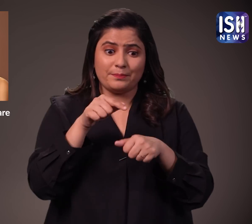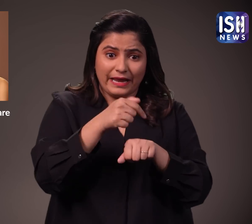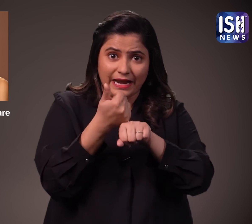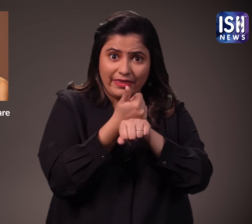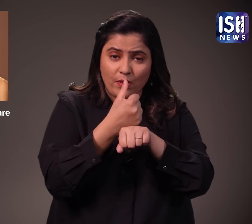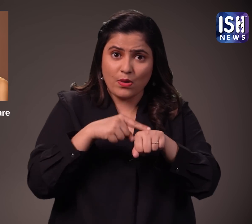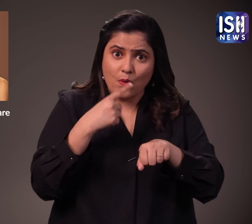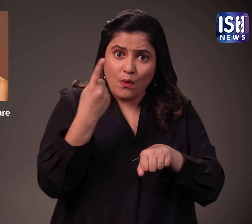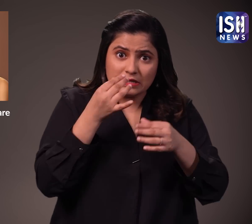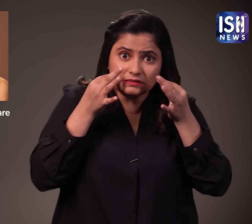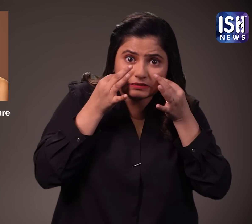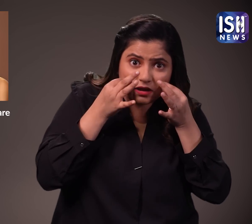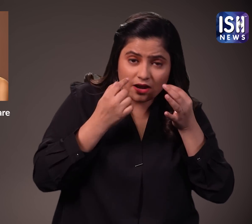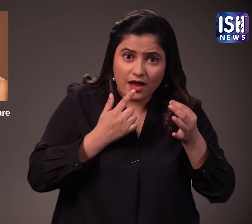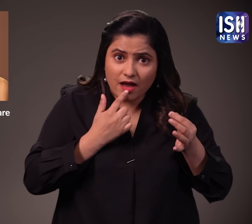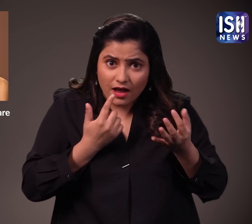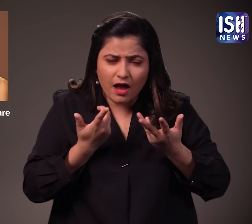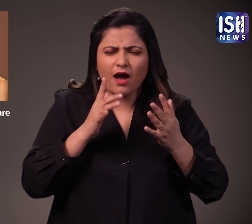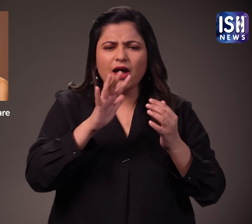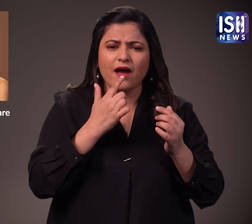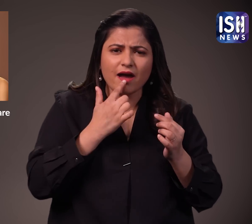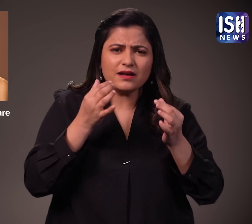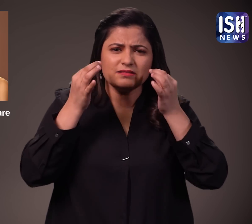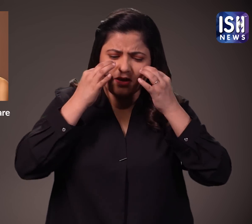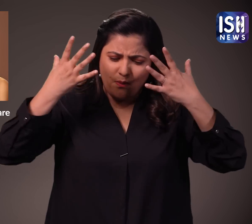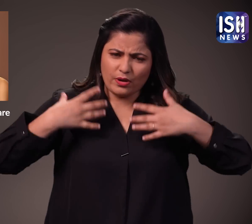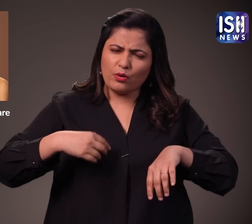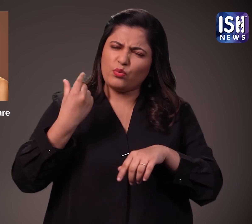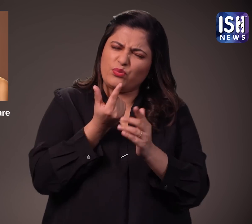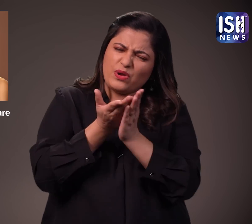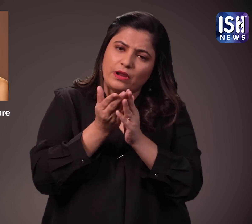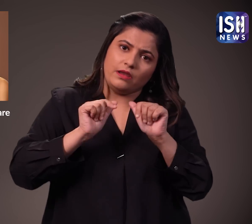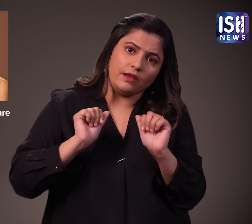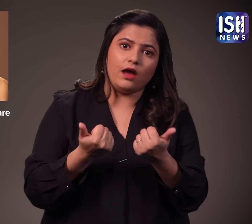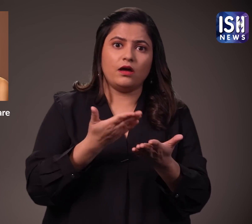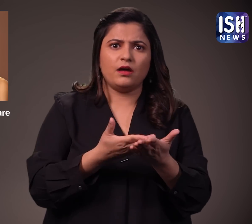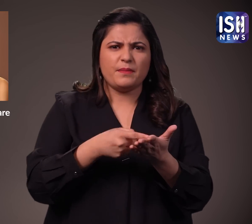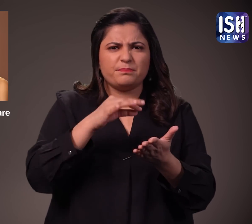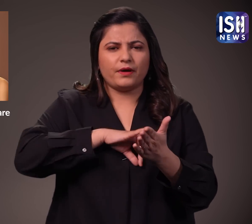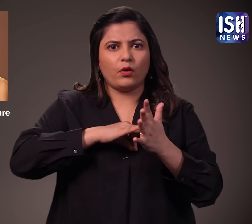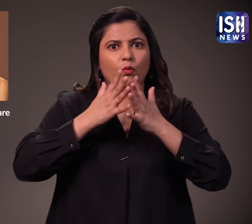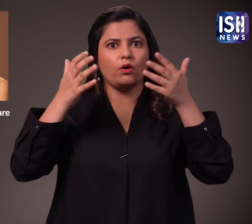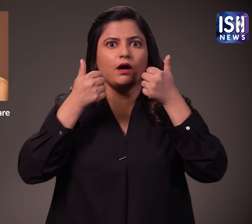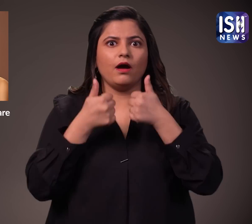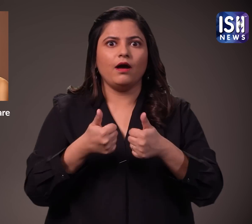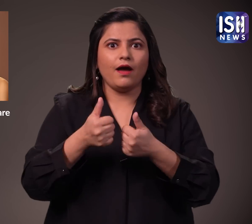Ghee is used for the skin, body, lips, and face This is very beneficial and great